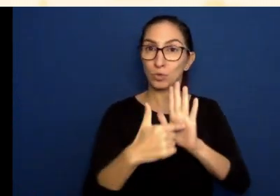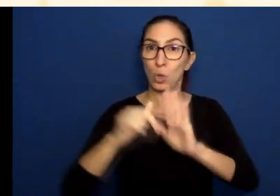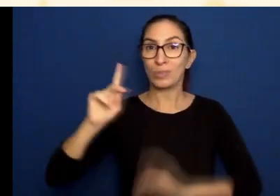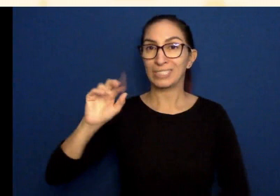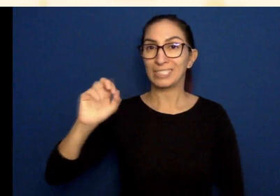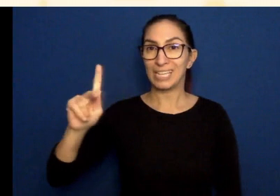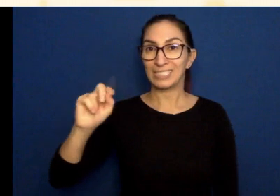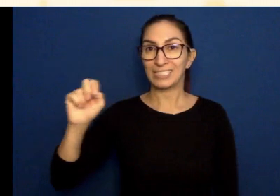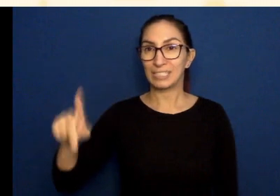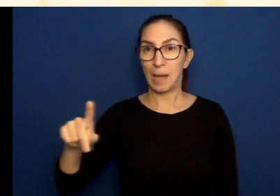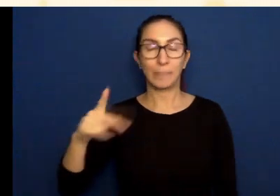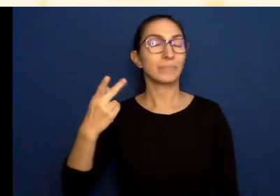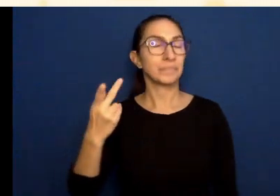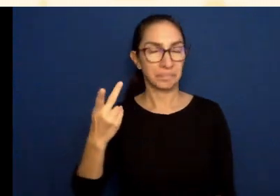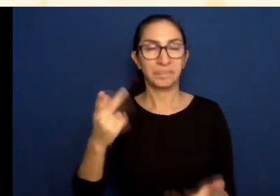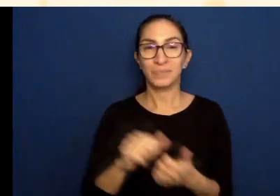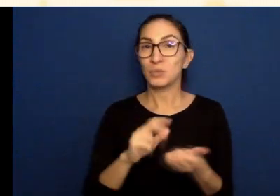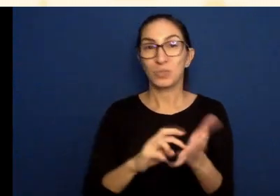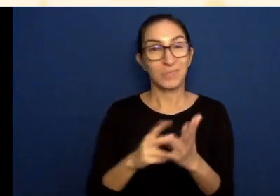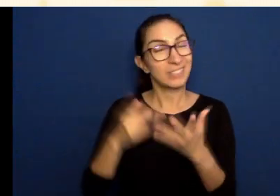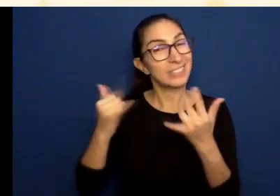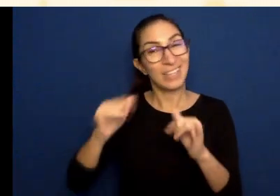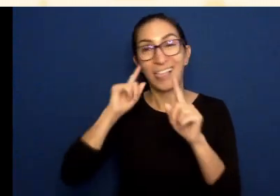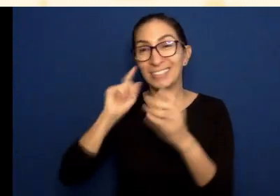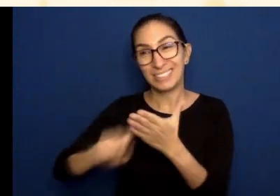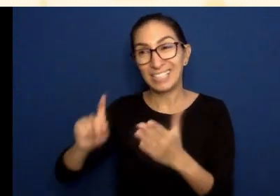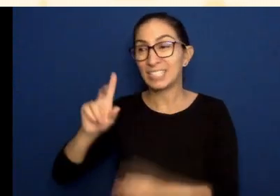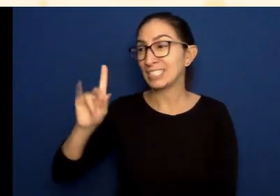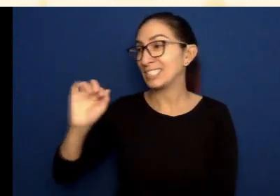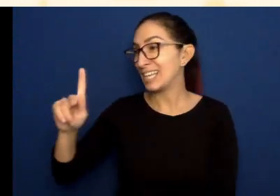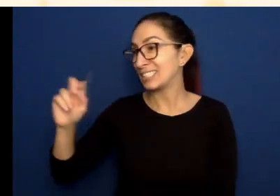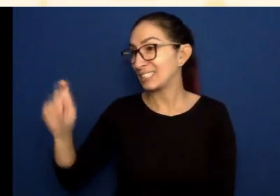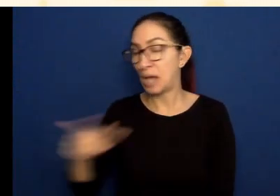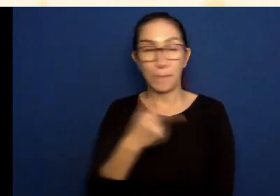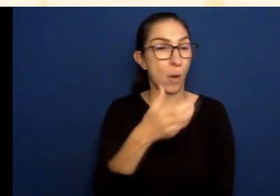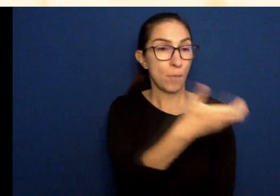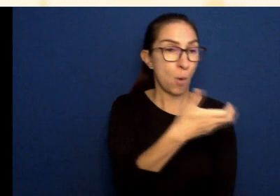iOS has this funky little feature, which is if you don't like what you're seeing, it says show desktop site.